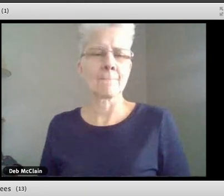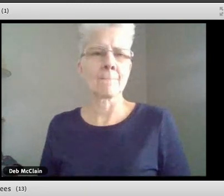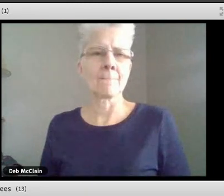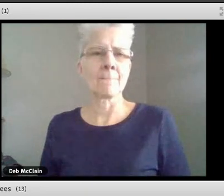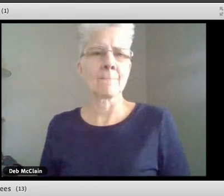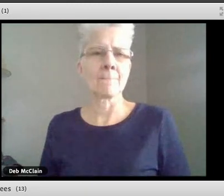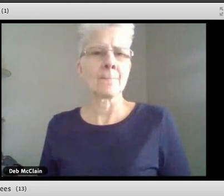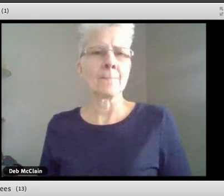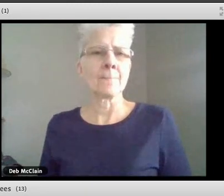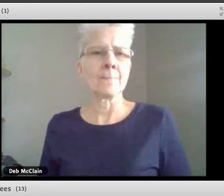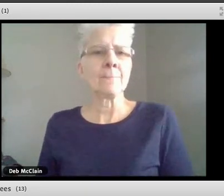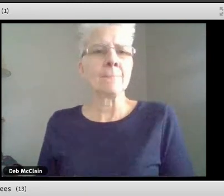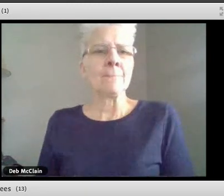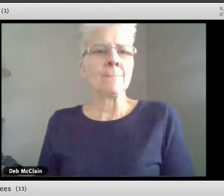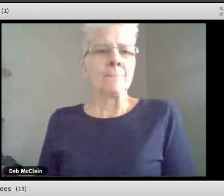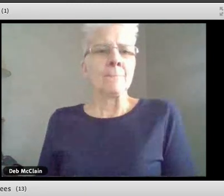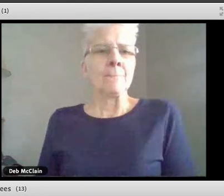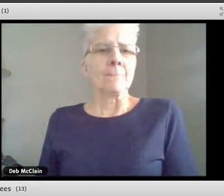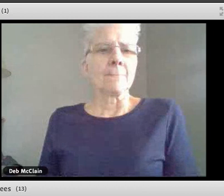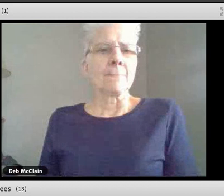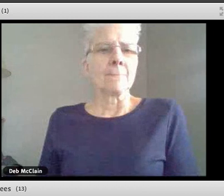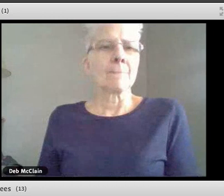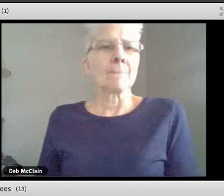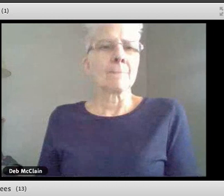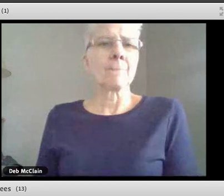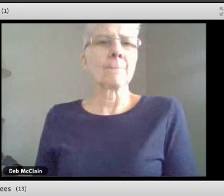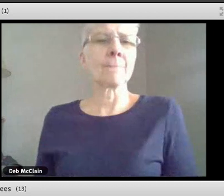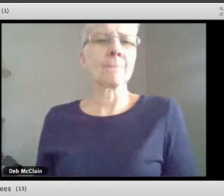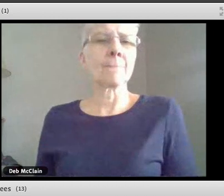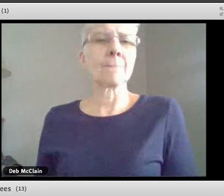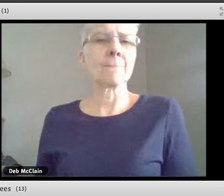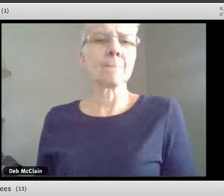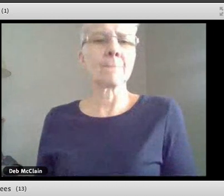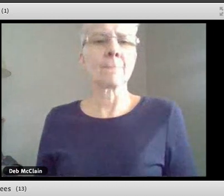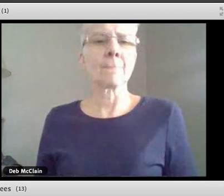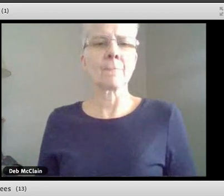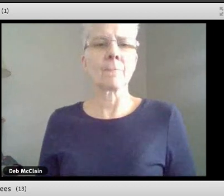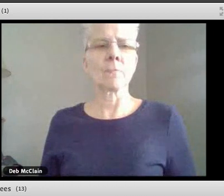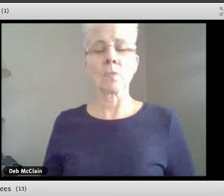And what I would say is that, together, you know, we can make the case for accessibility, you know,